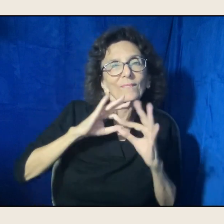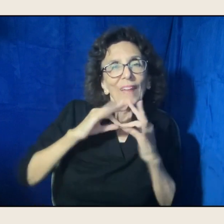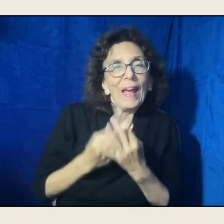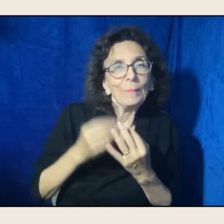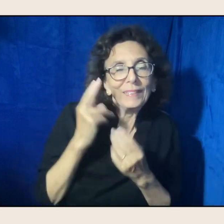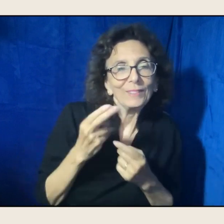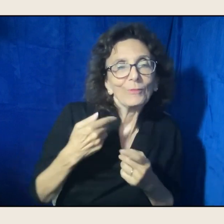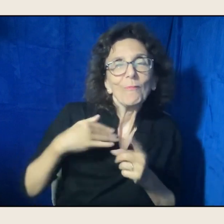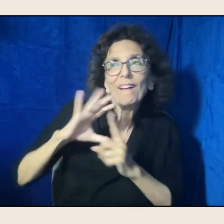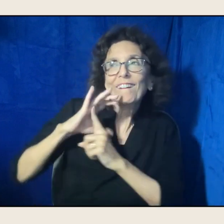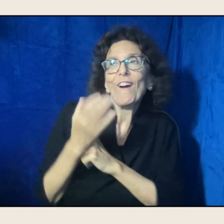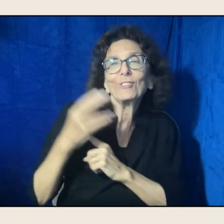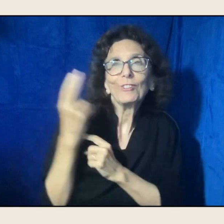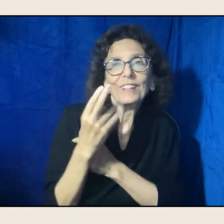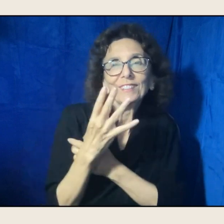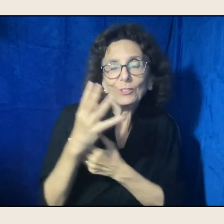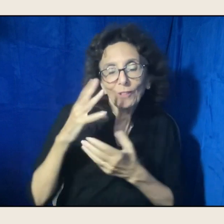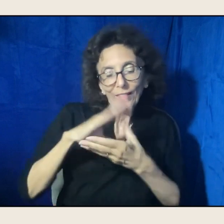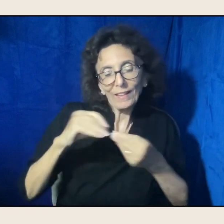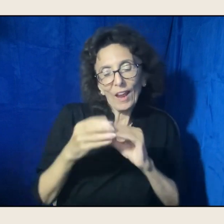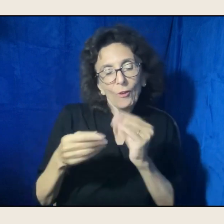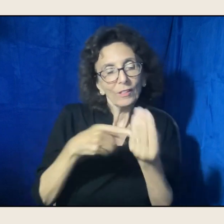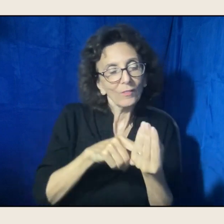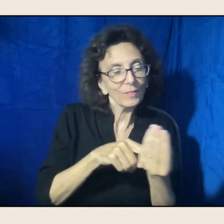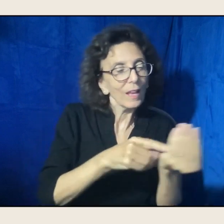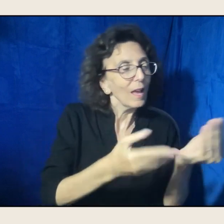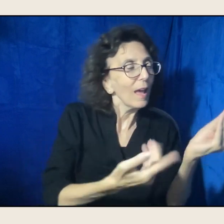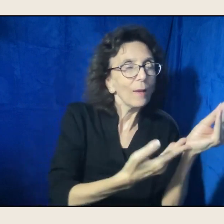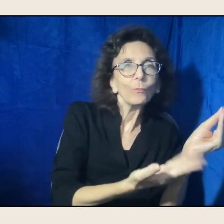on climate change and environmental justice and injustice